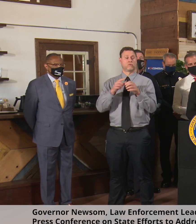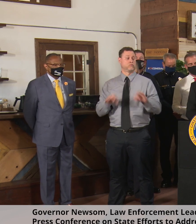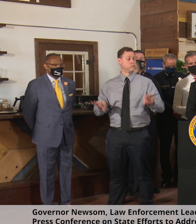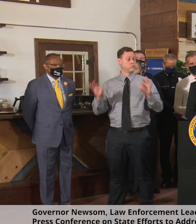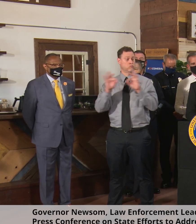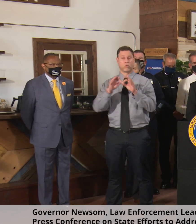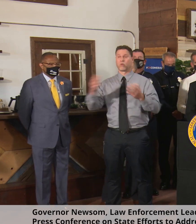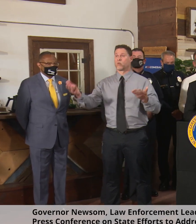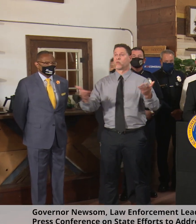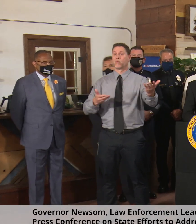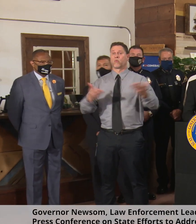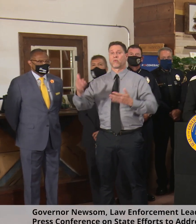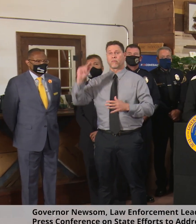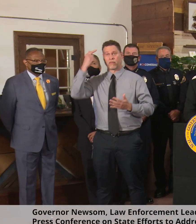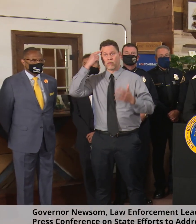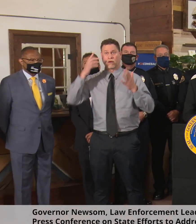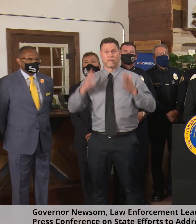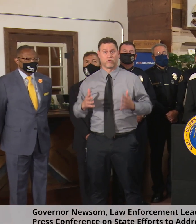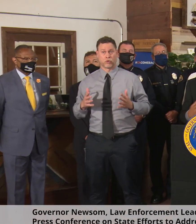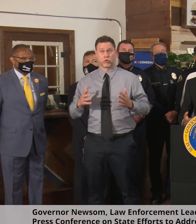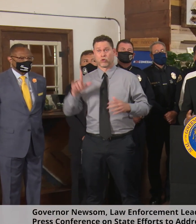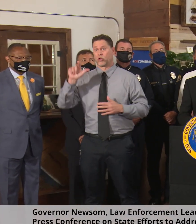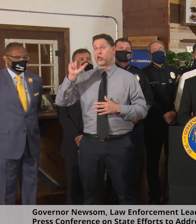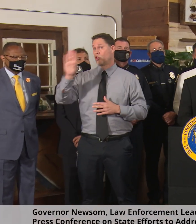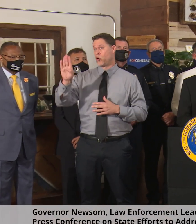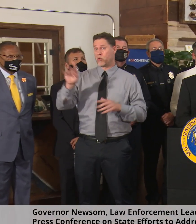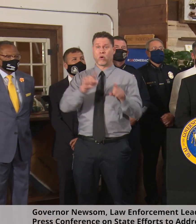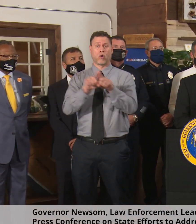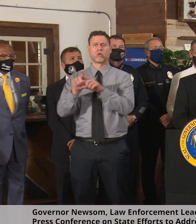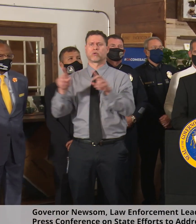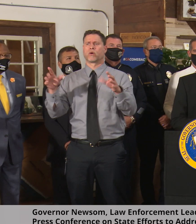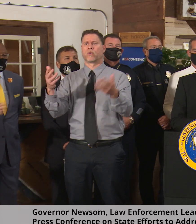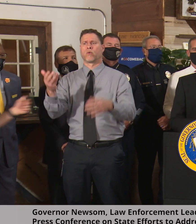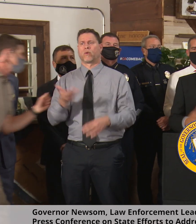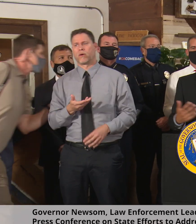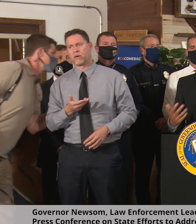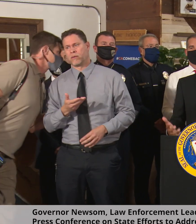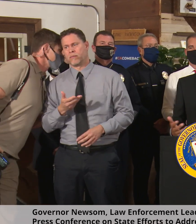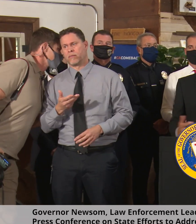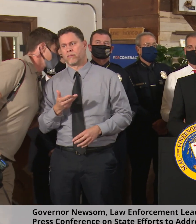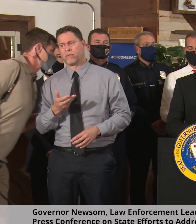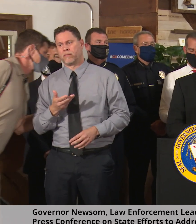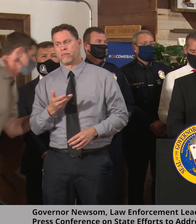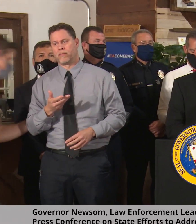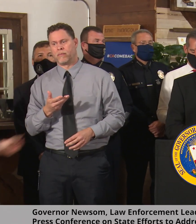welcome the governor to Long Beach but I also wanna welcome many of my colleagues from up and